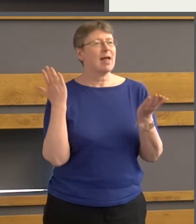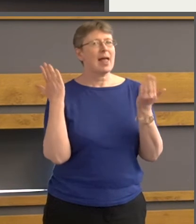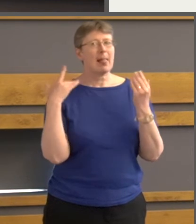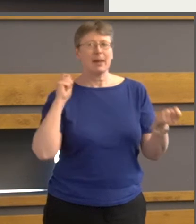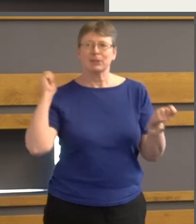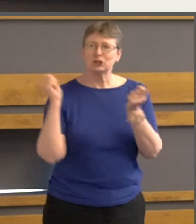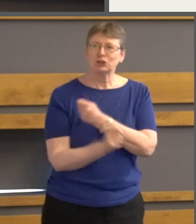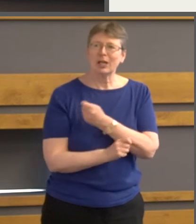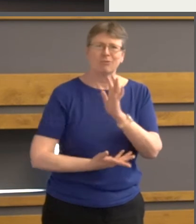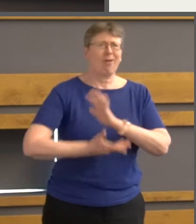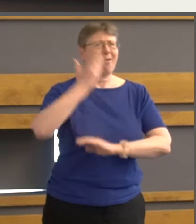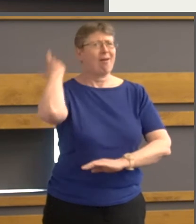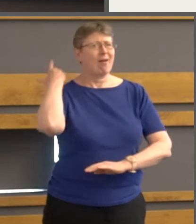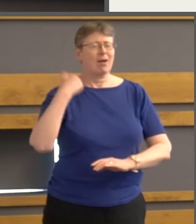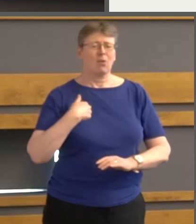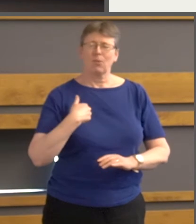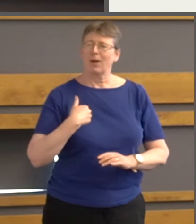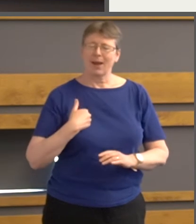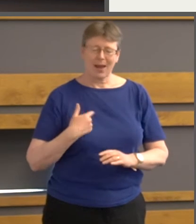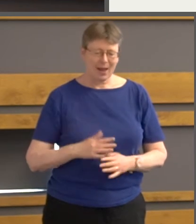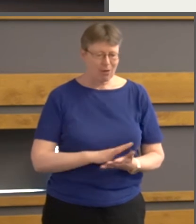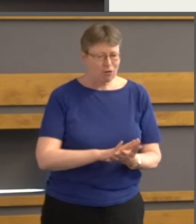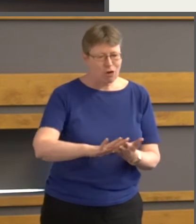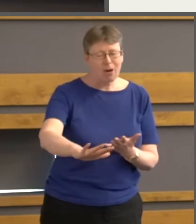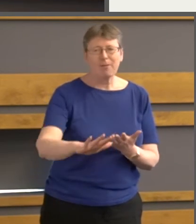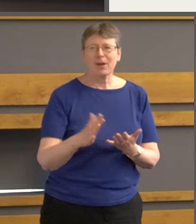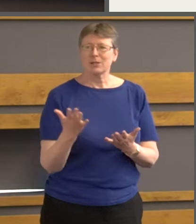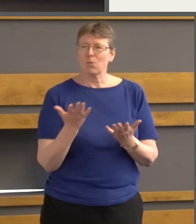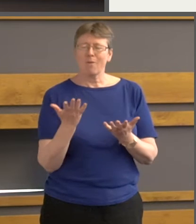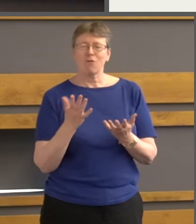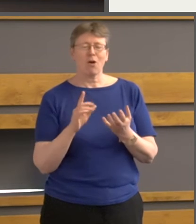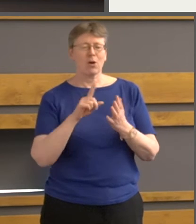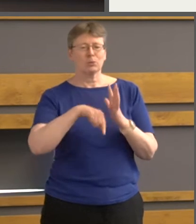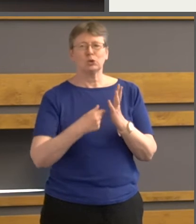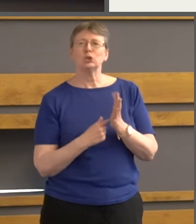or Afghan carpets in our house, we had jute carpets. She thought of them as biodegradable.